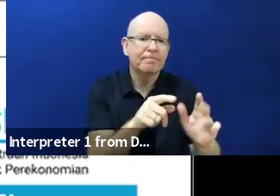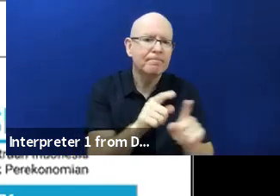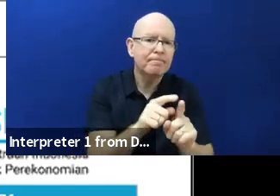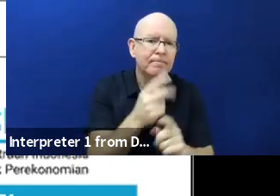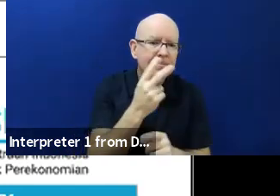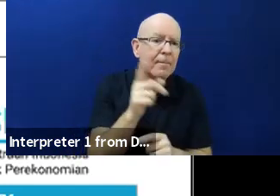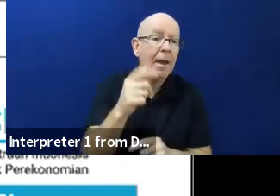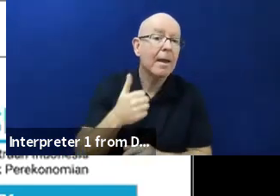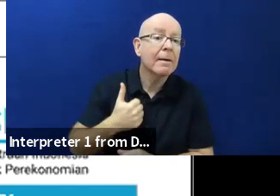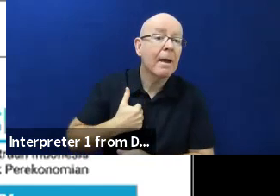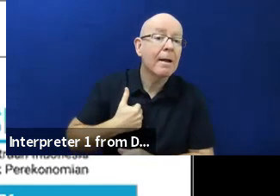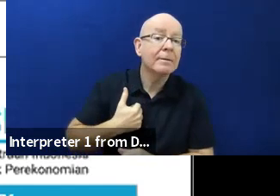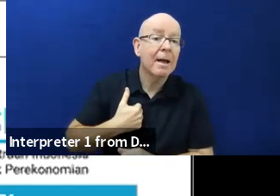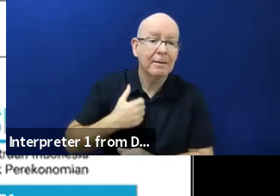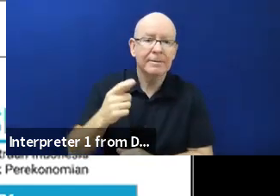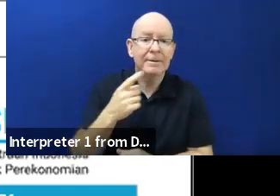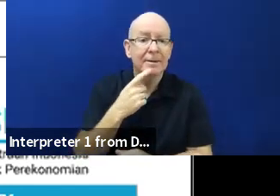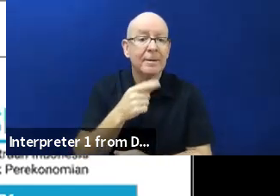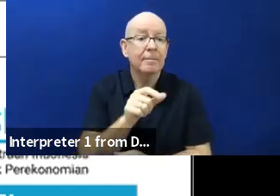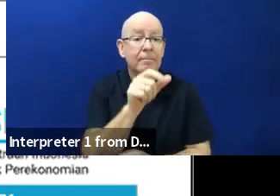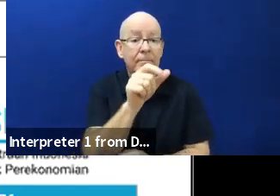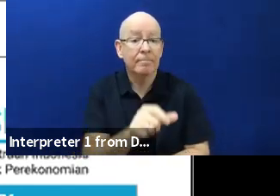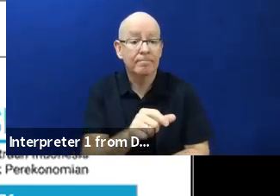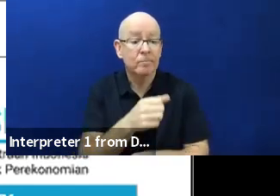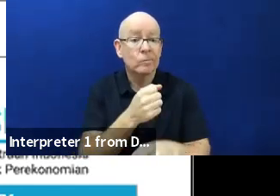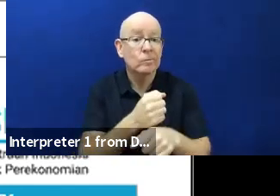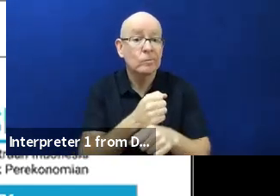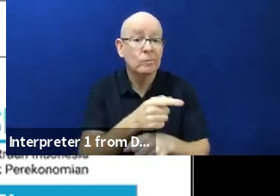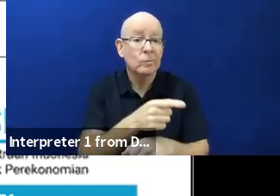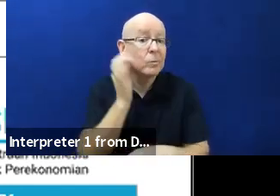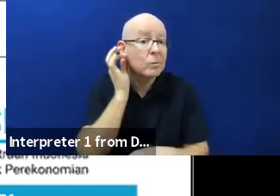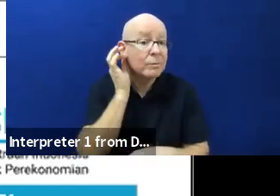about understanding extra costs and having a rights-based approach to social protection